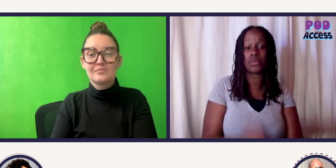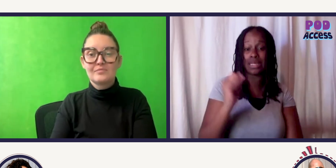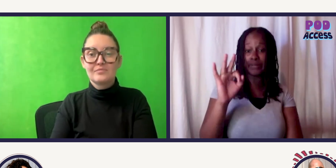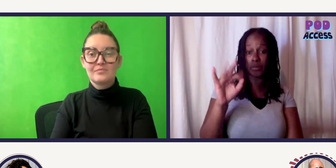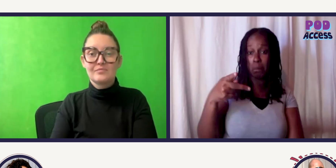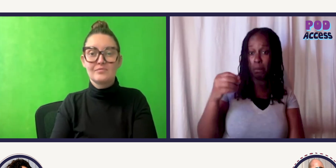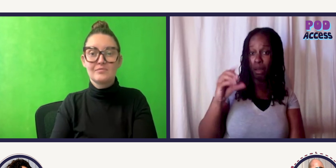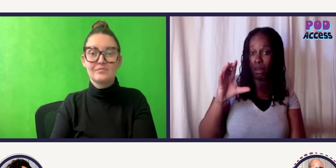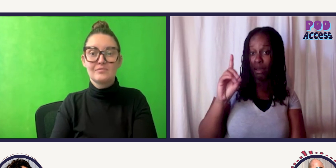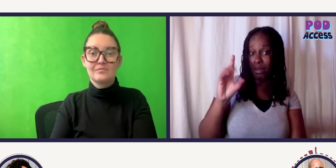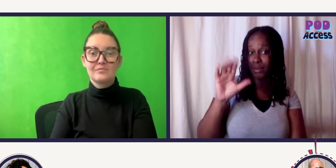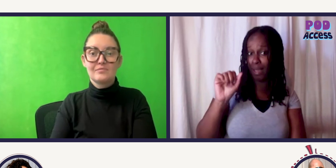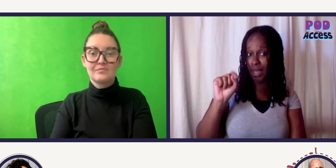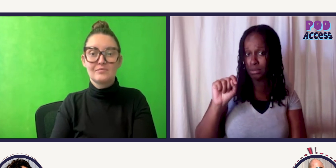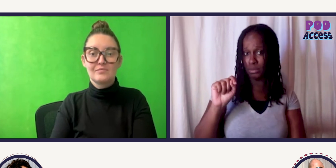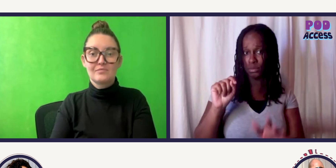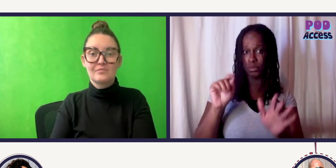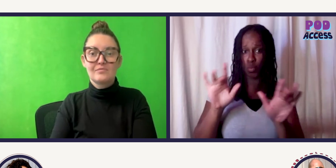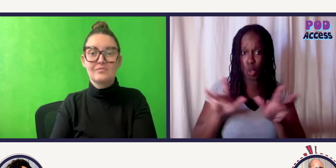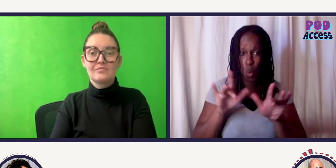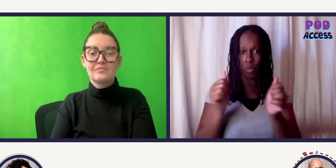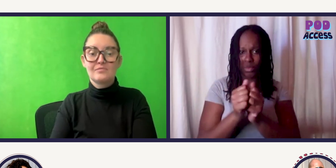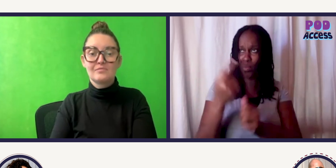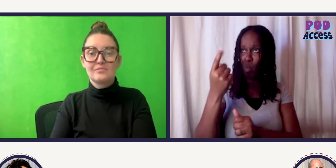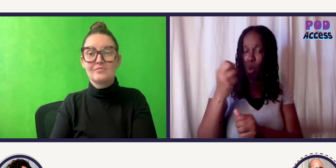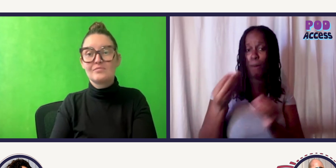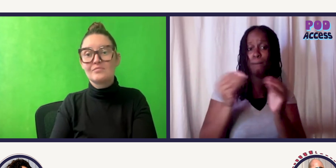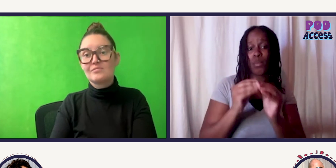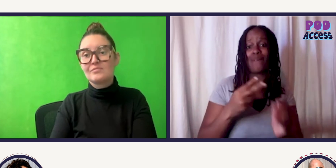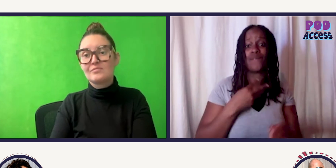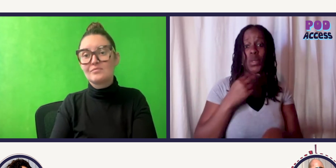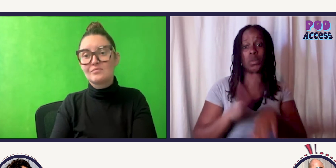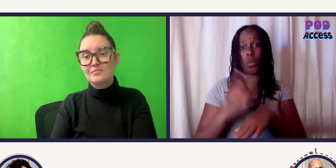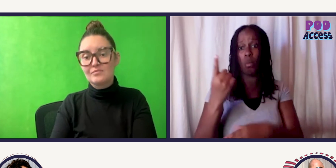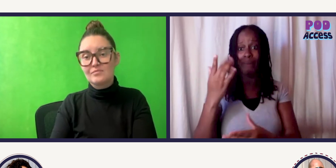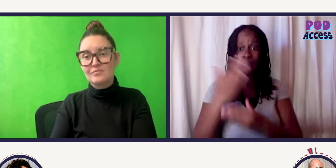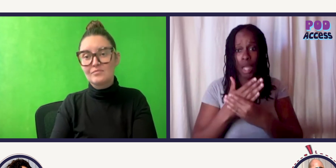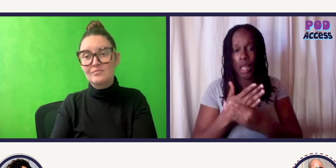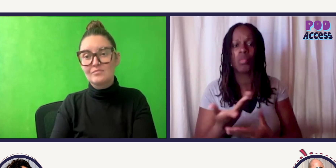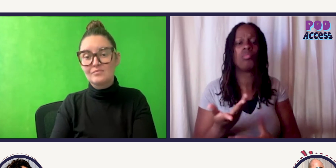If a podcast is recorded with one or more voices on one file, a single file editor will do the trick to remove unwanted